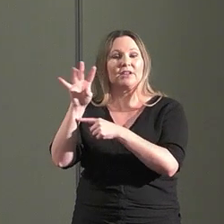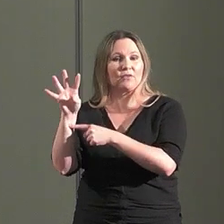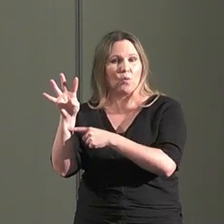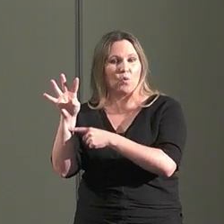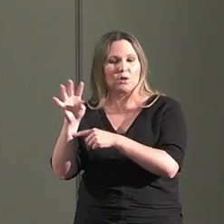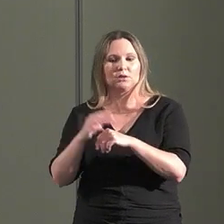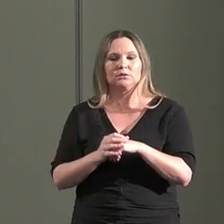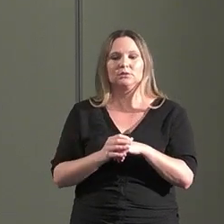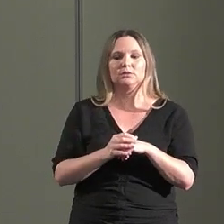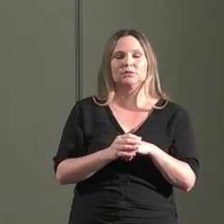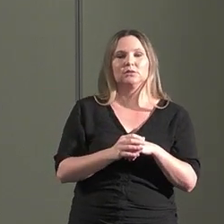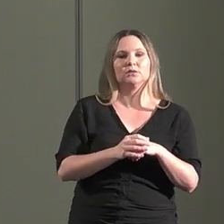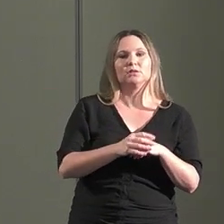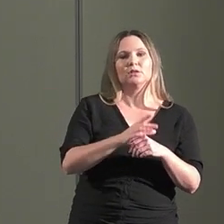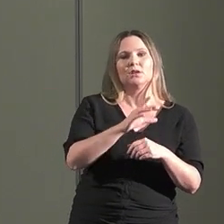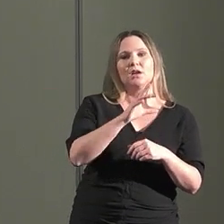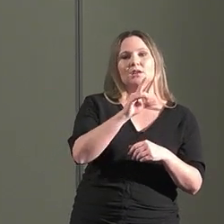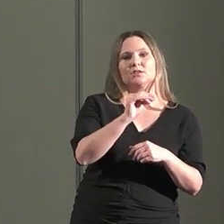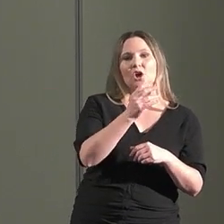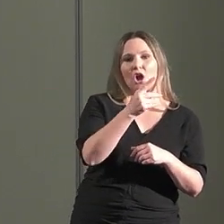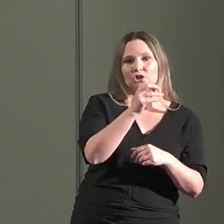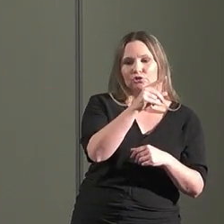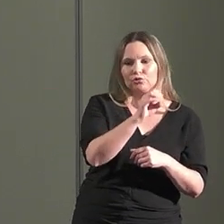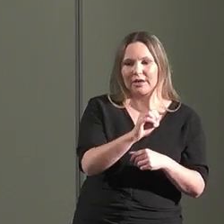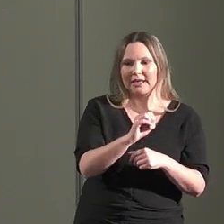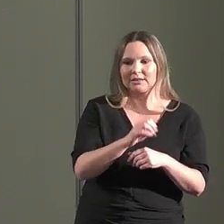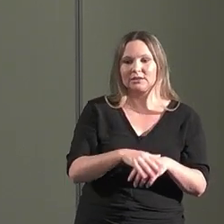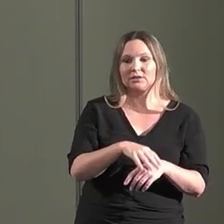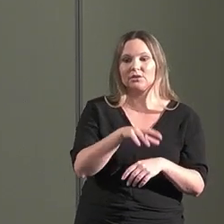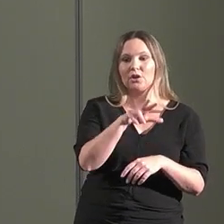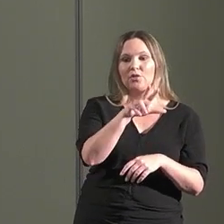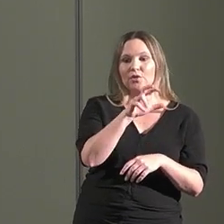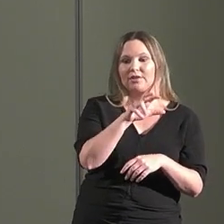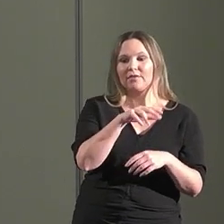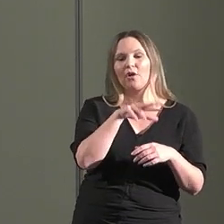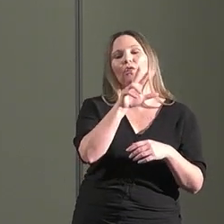Doctorate, big leap 35 to 152.